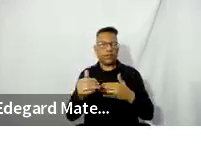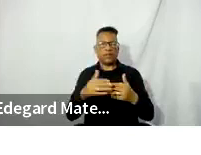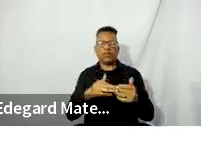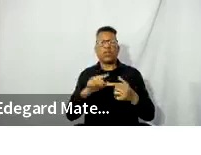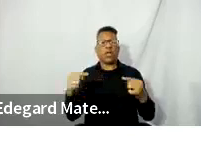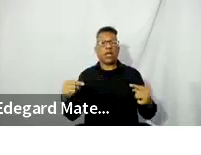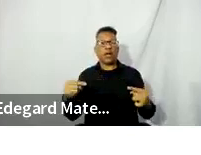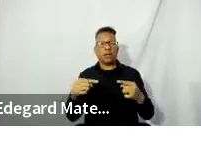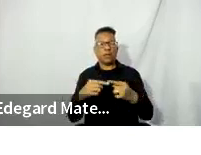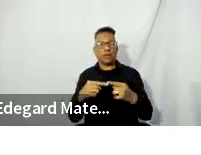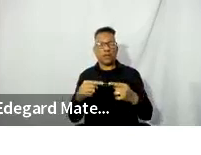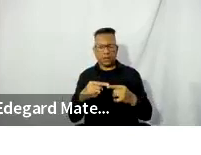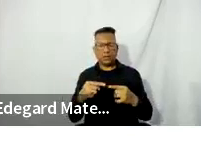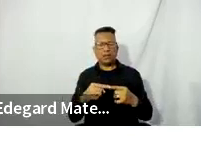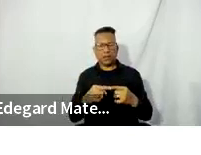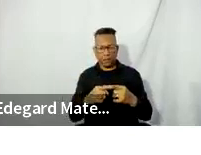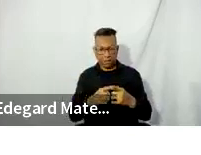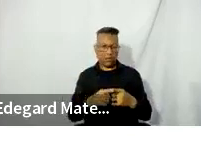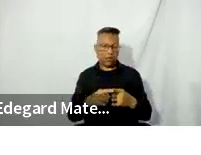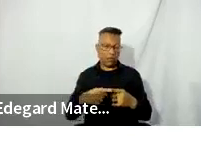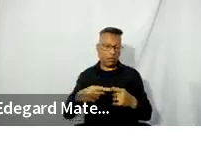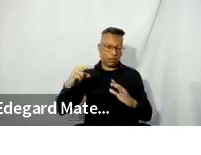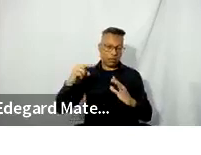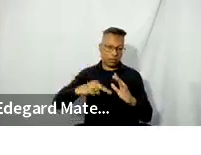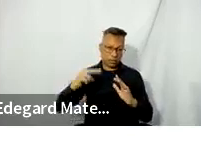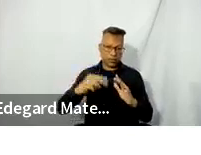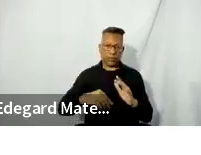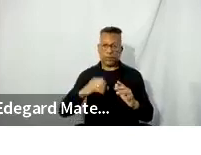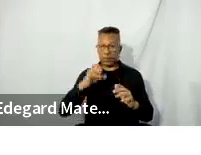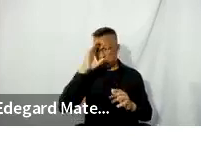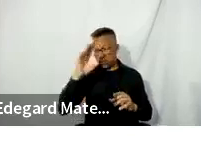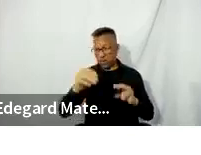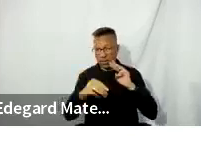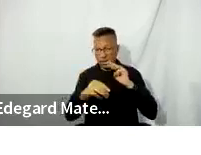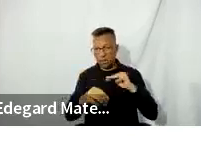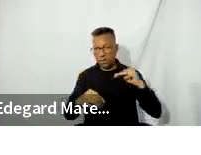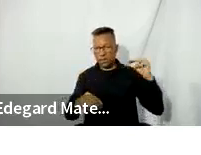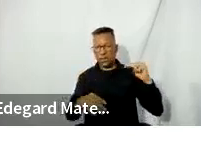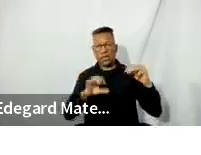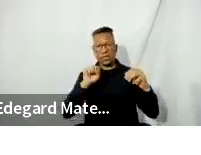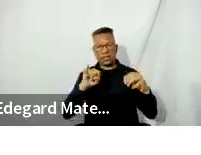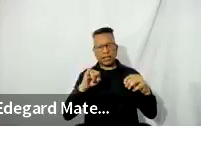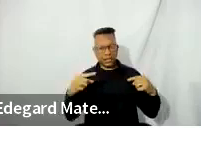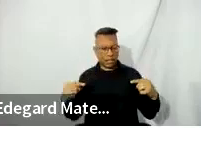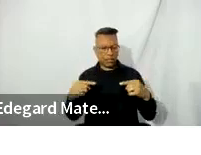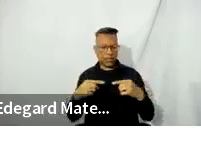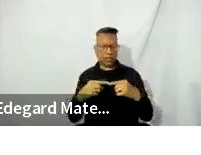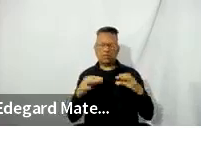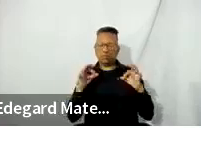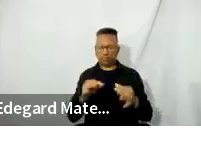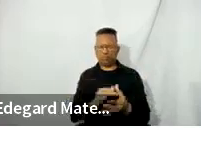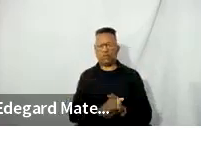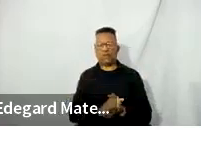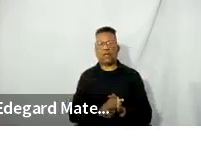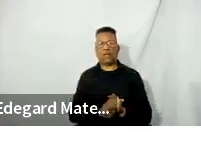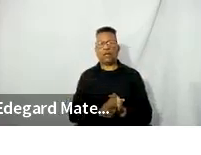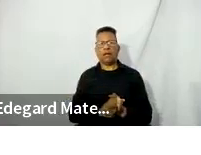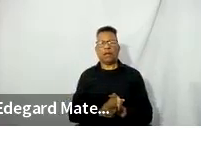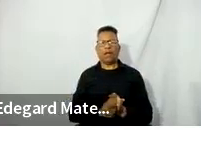system, and particularly and particularly Marx in one one and if that is one. if that is the case, then instead of an an initial foundation an initial foundation of